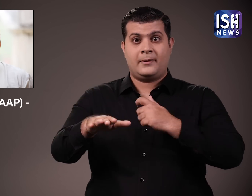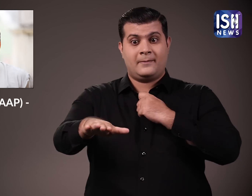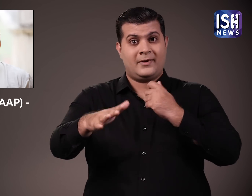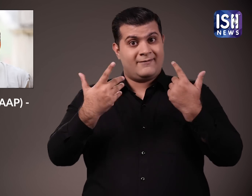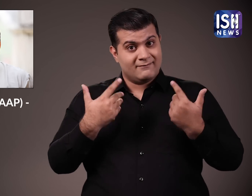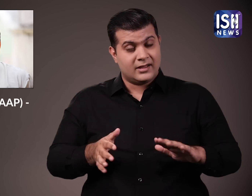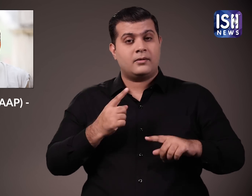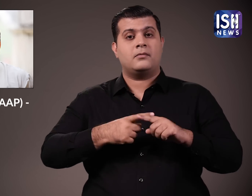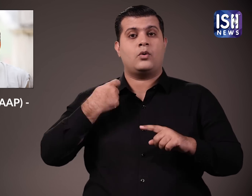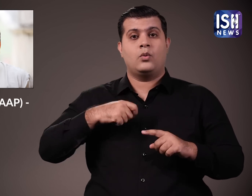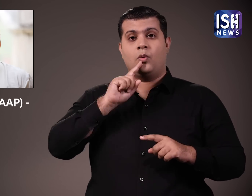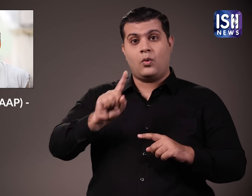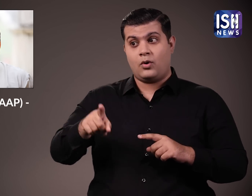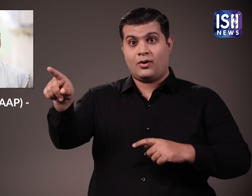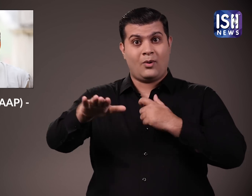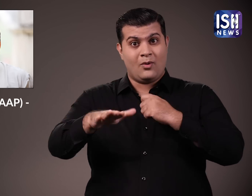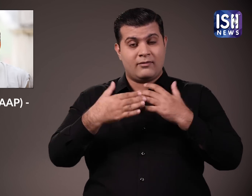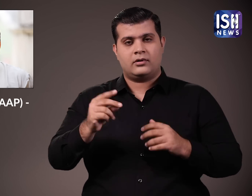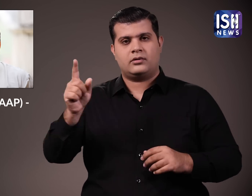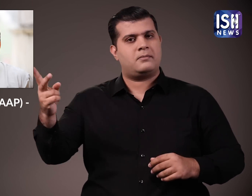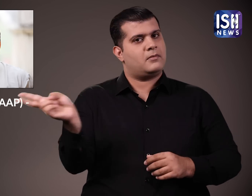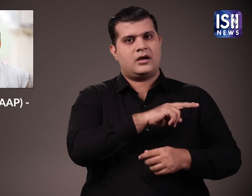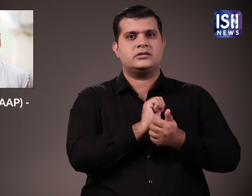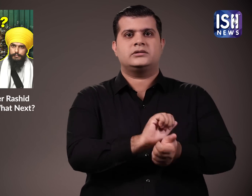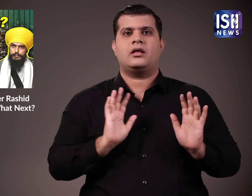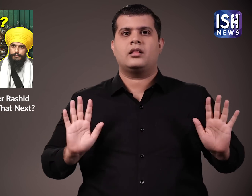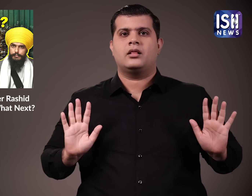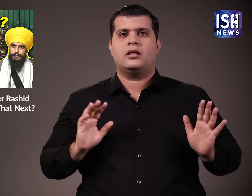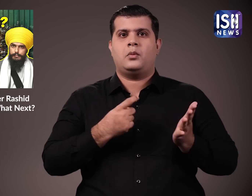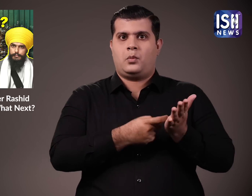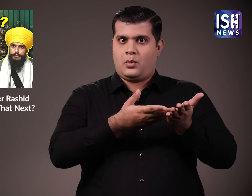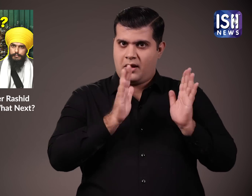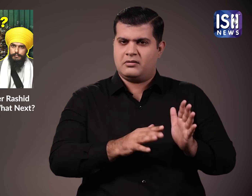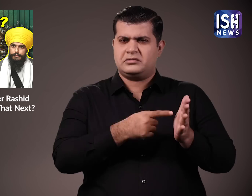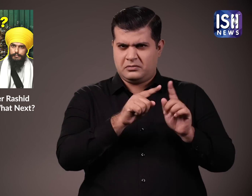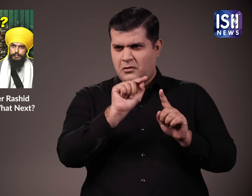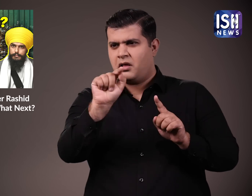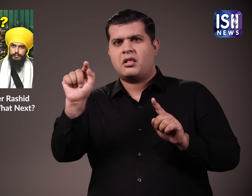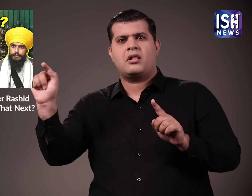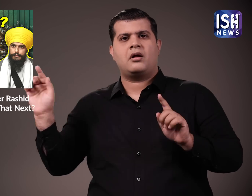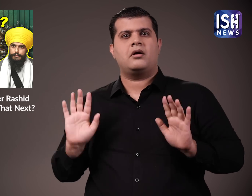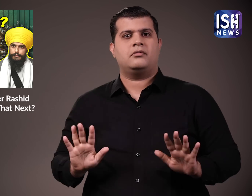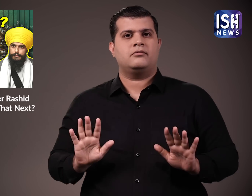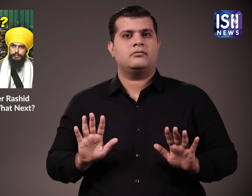As per the court's order, after the oath, he was sent back to the jail.